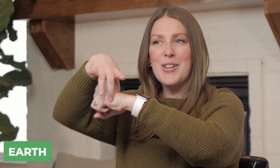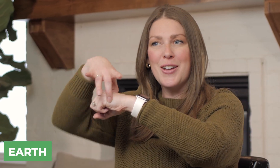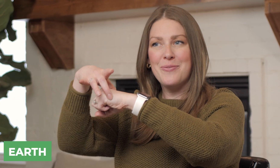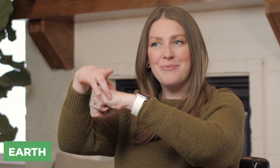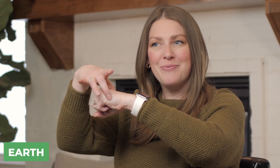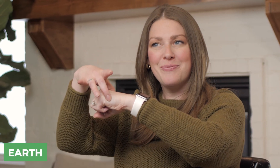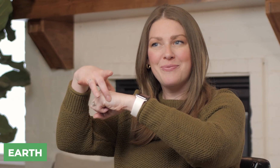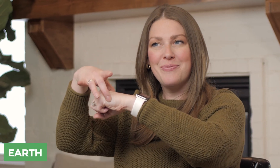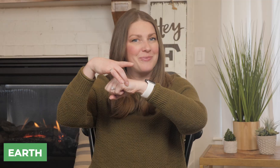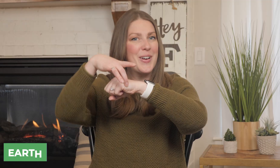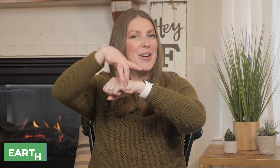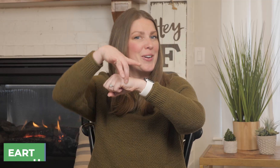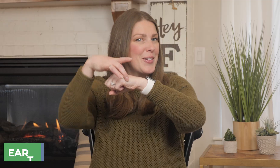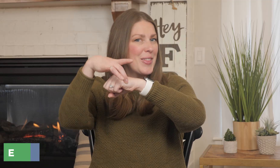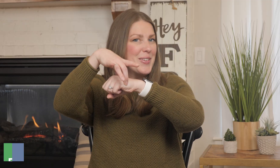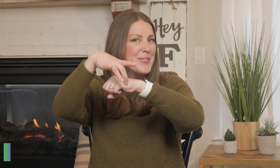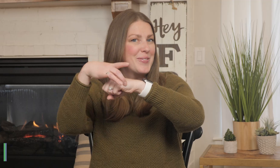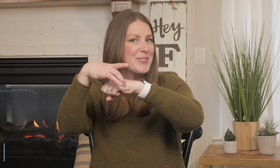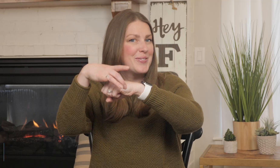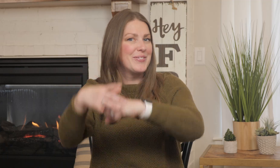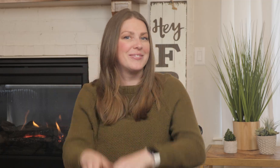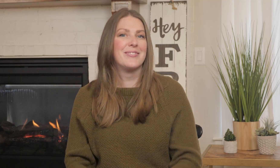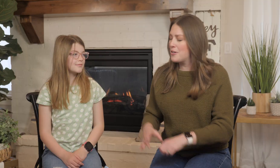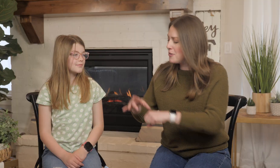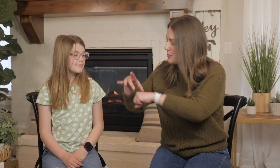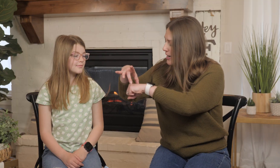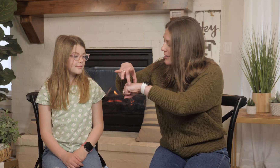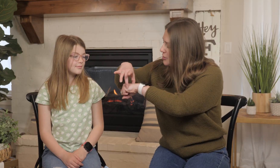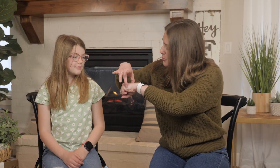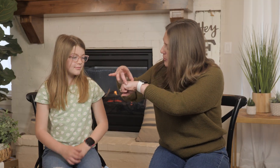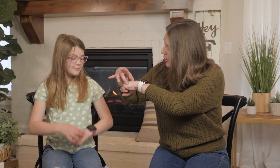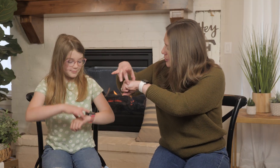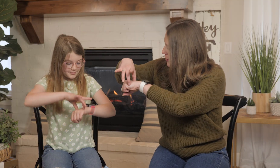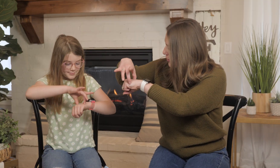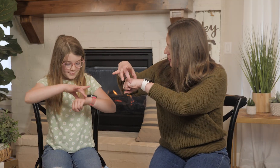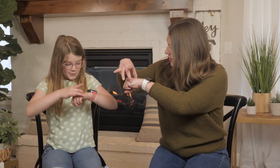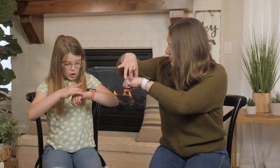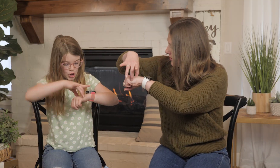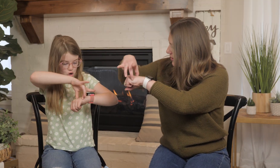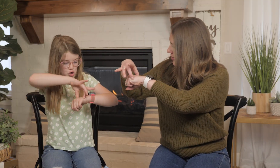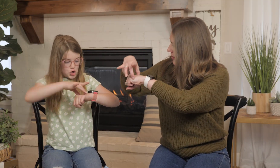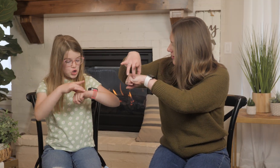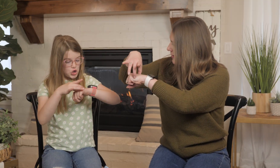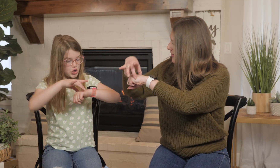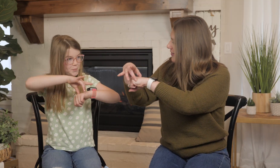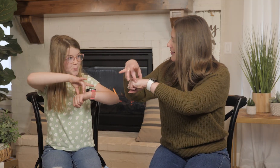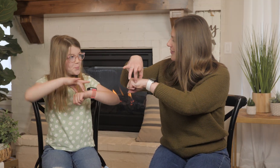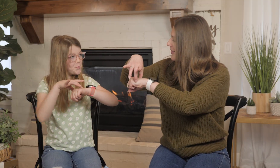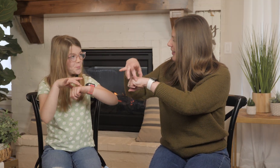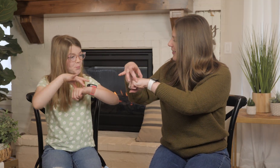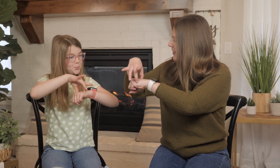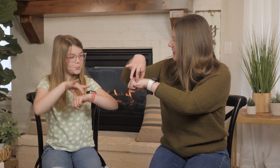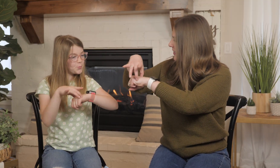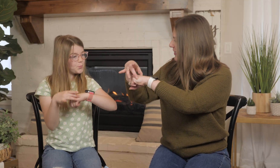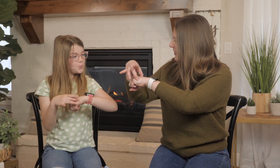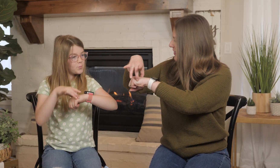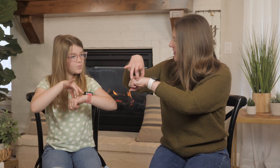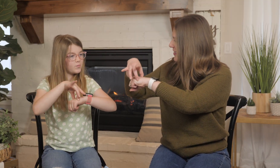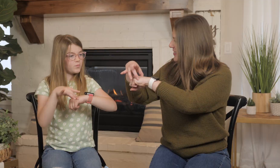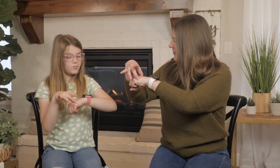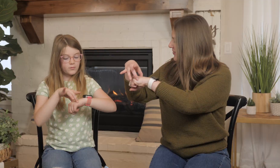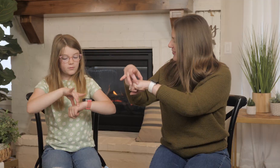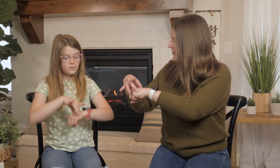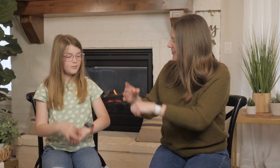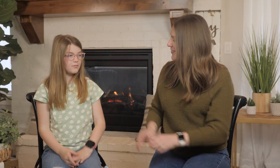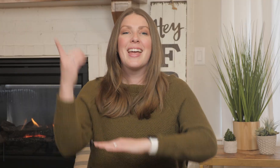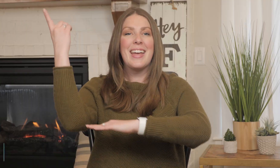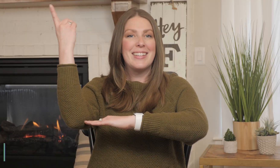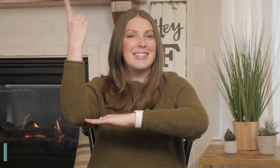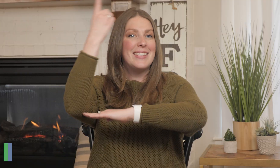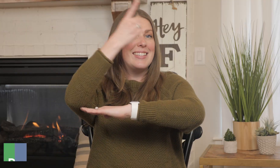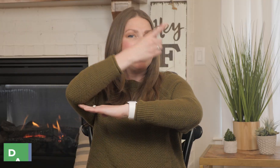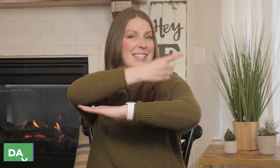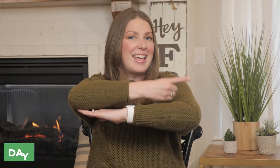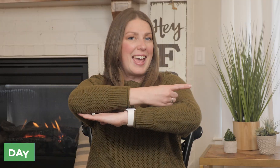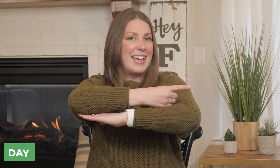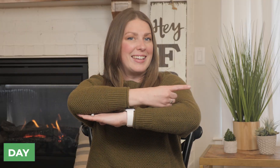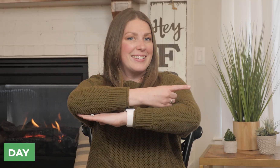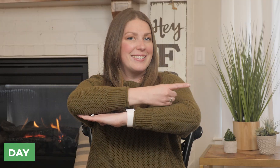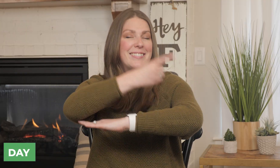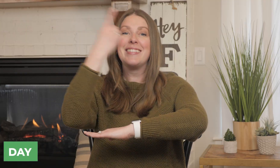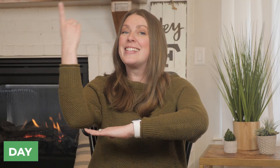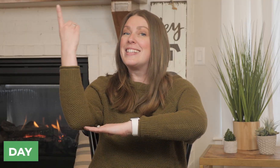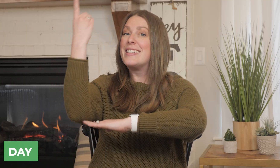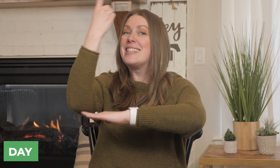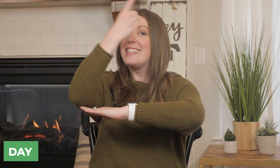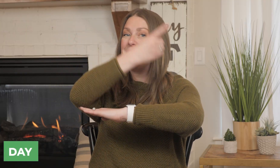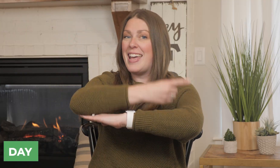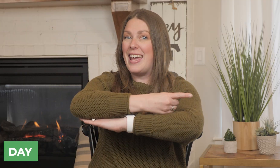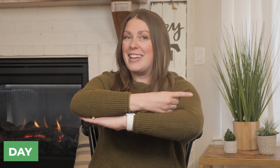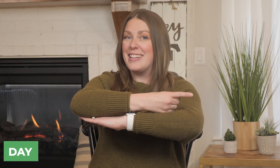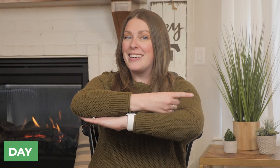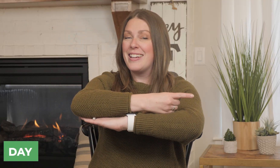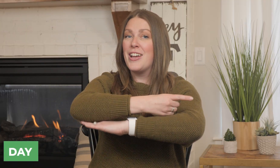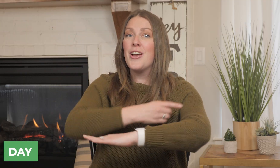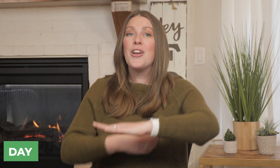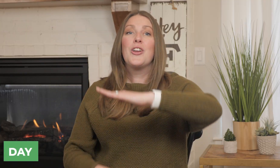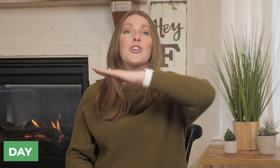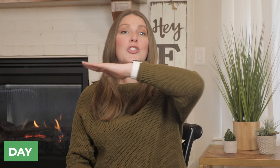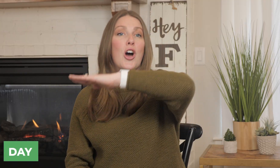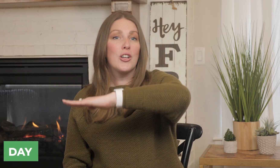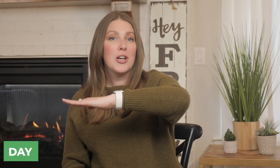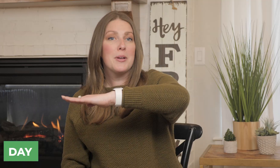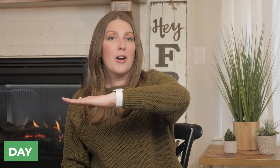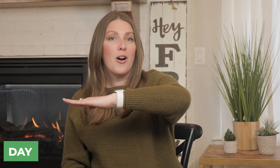is on, Earth. All right, can you do Earth? Very good, awesome! Day, day your non-dominant arm